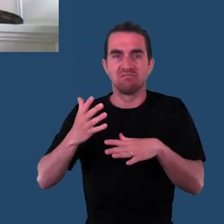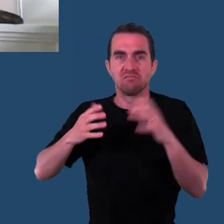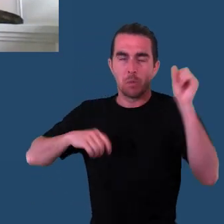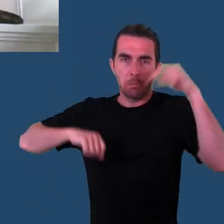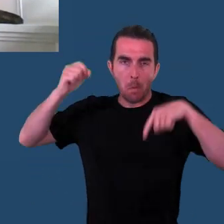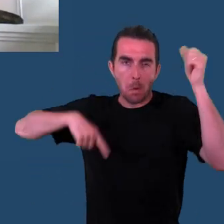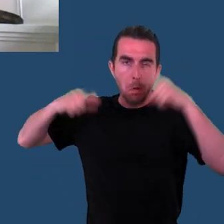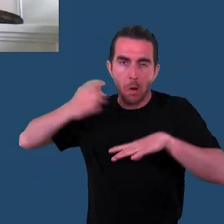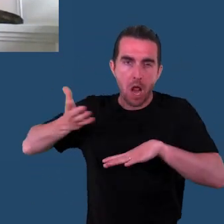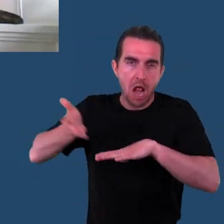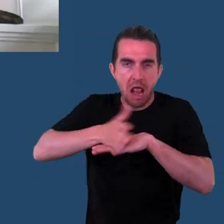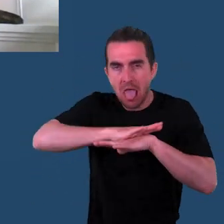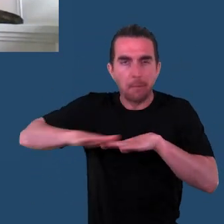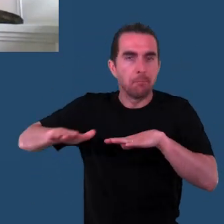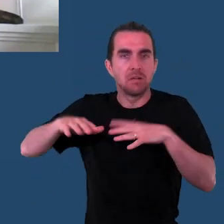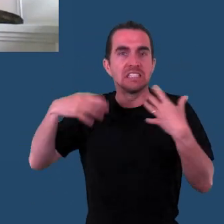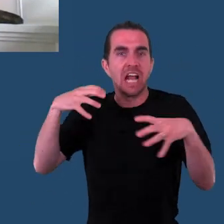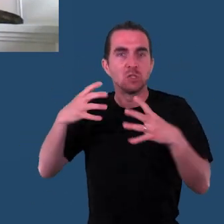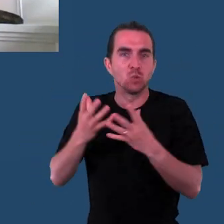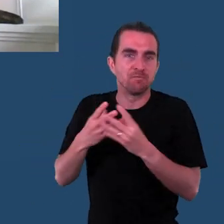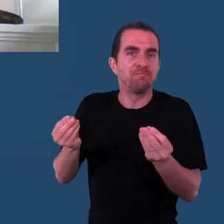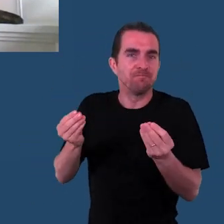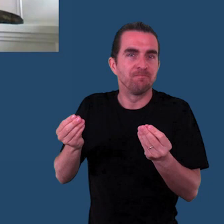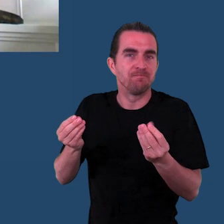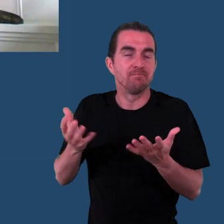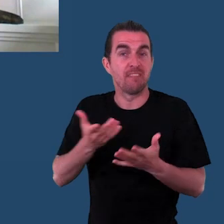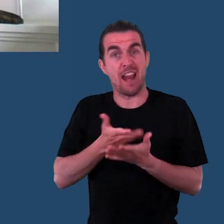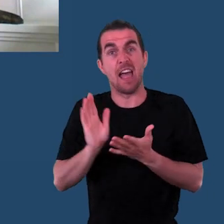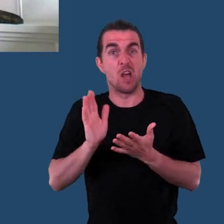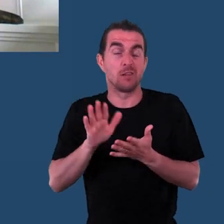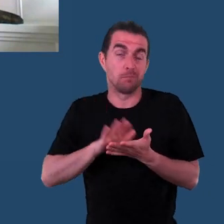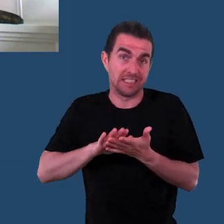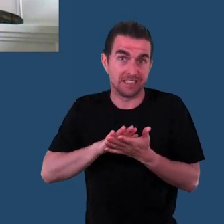But I think that might have been the final nail in the coffin for them.